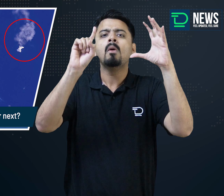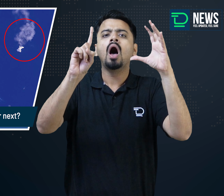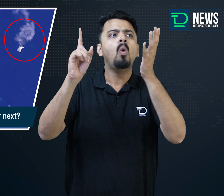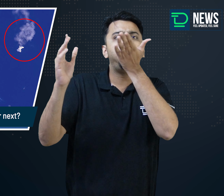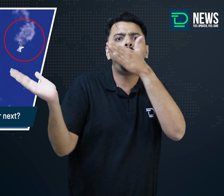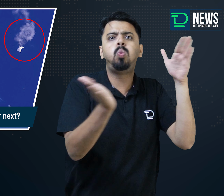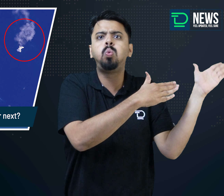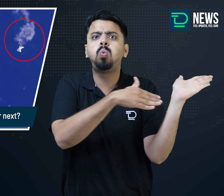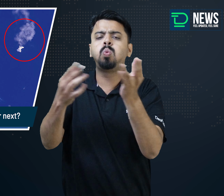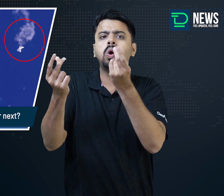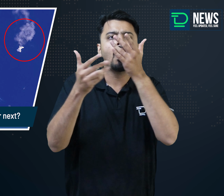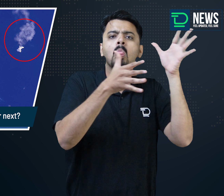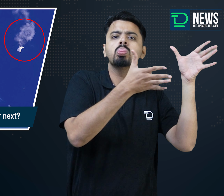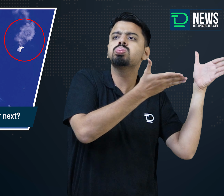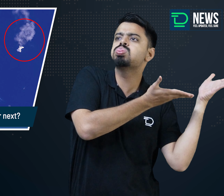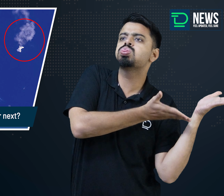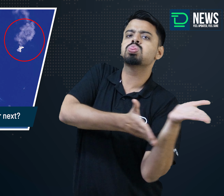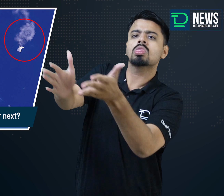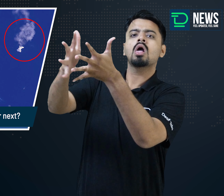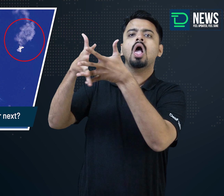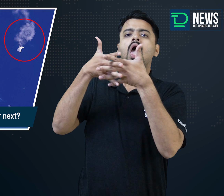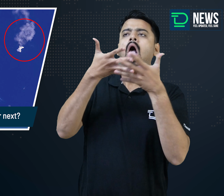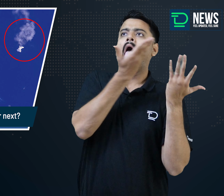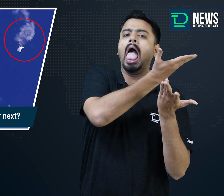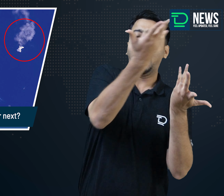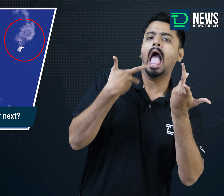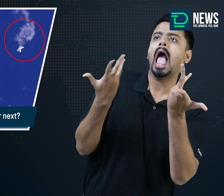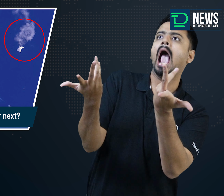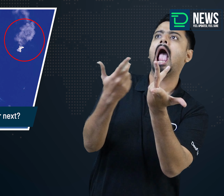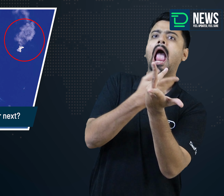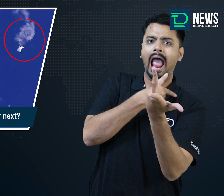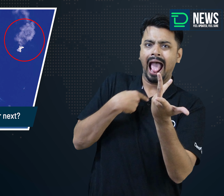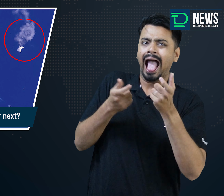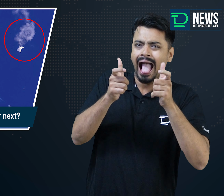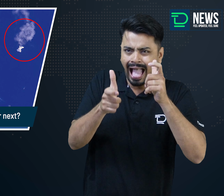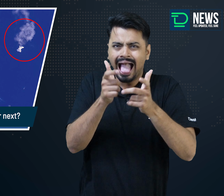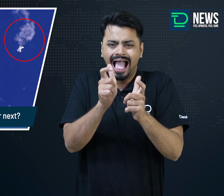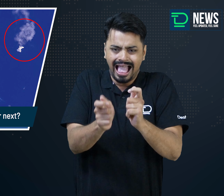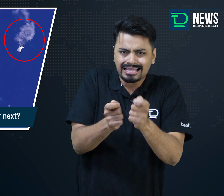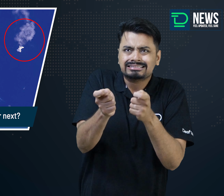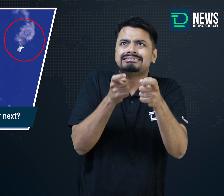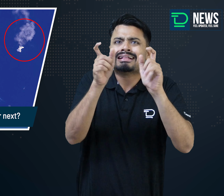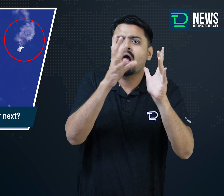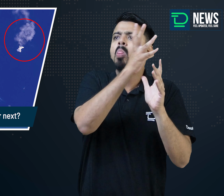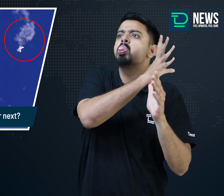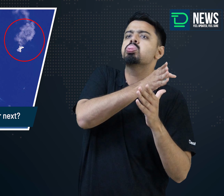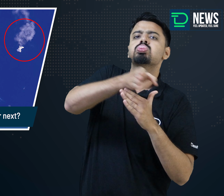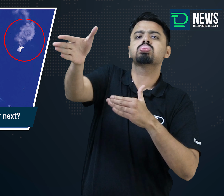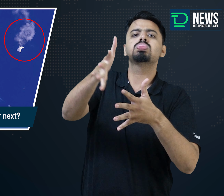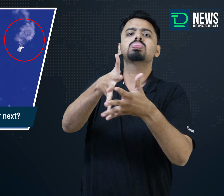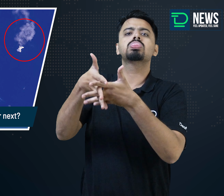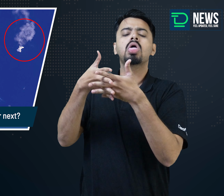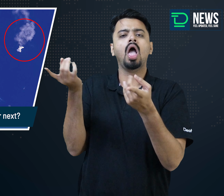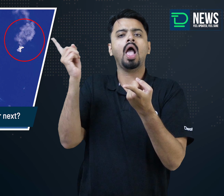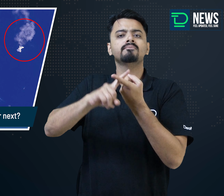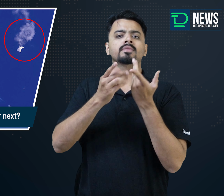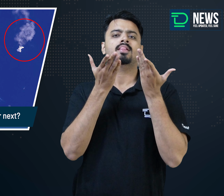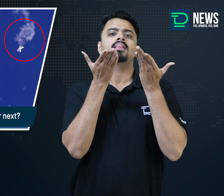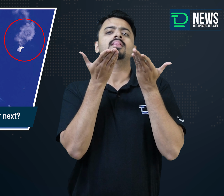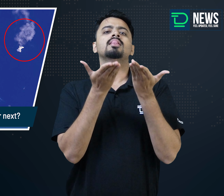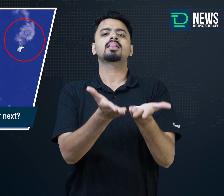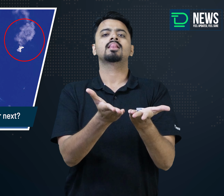Due to the change in wind speed and went to America.